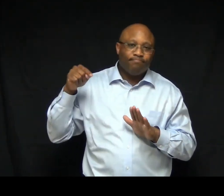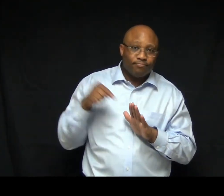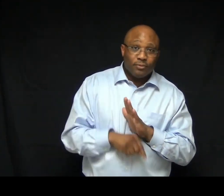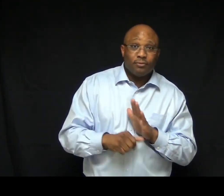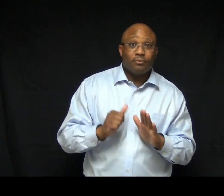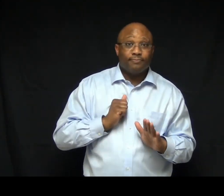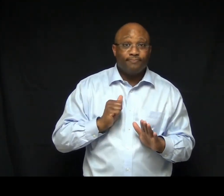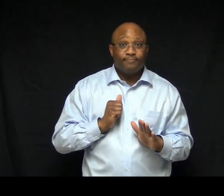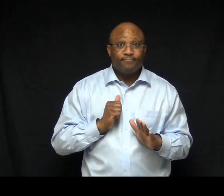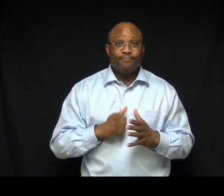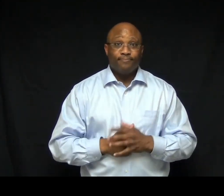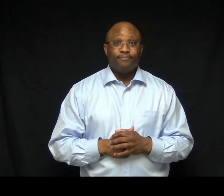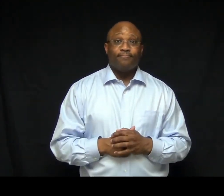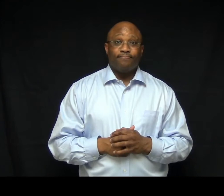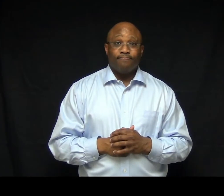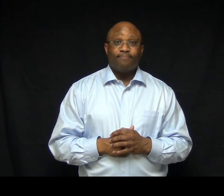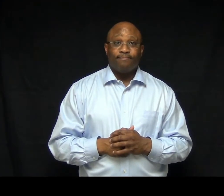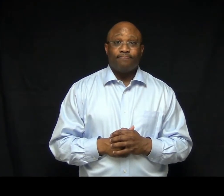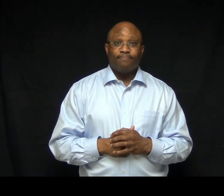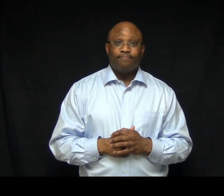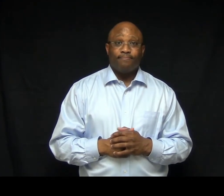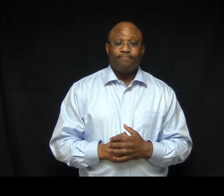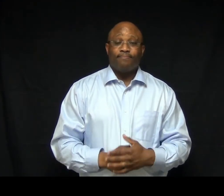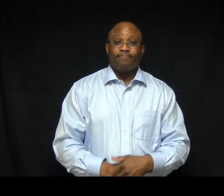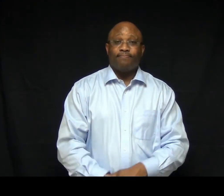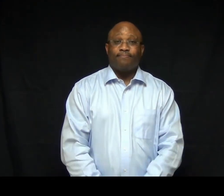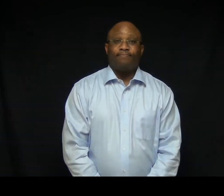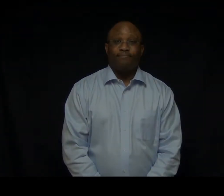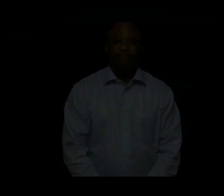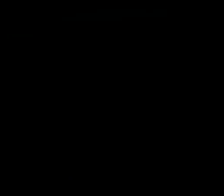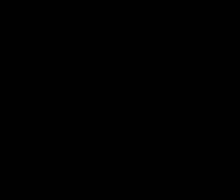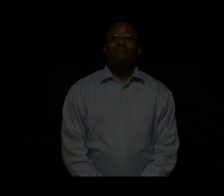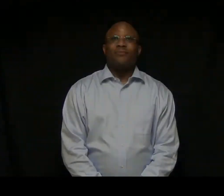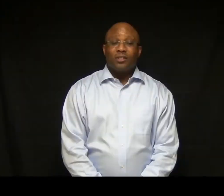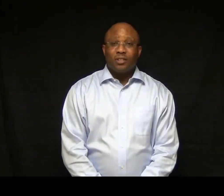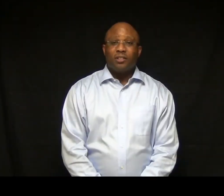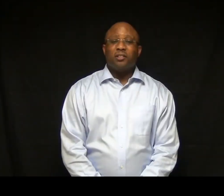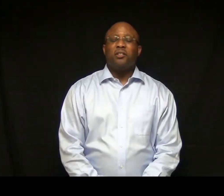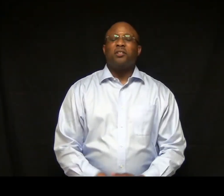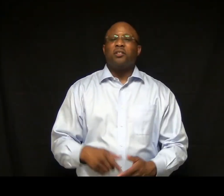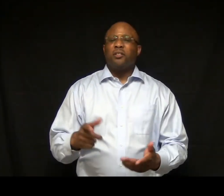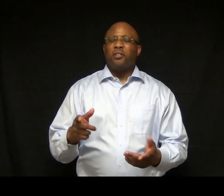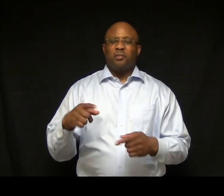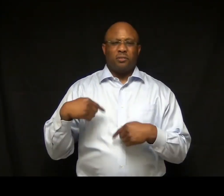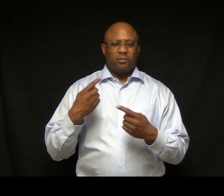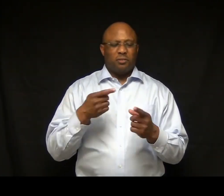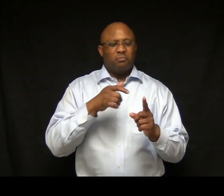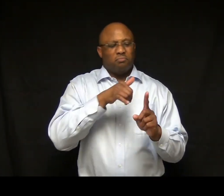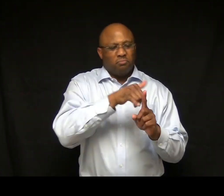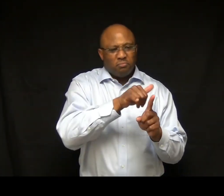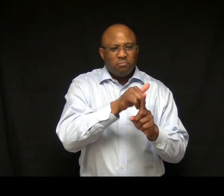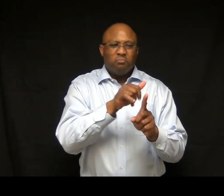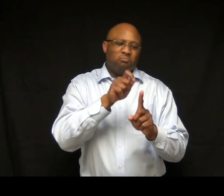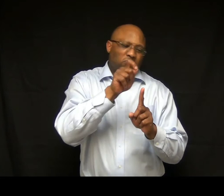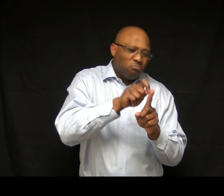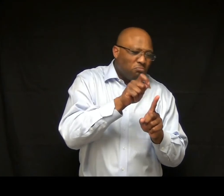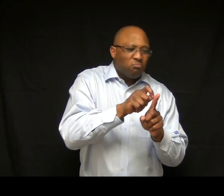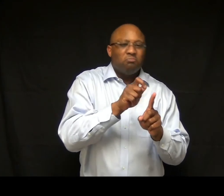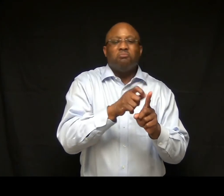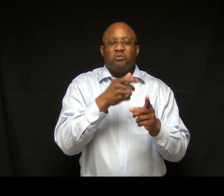the harassing behavior from their peers. People used to believe that bullying